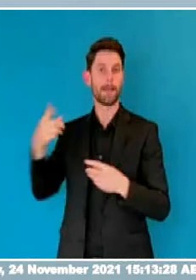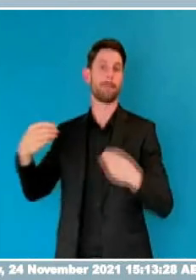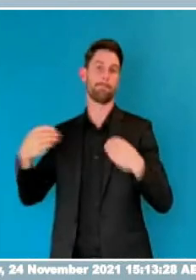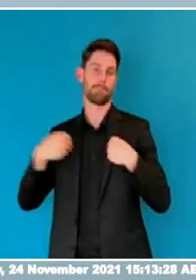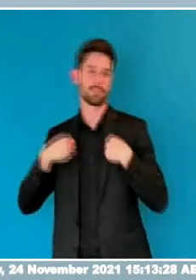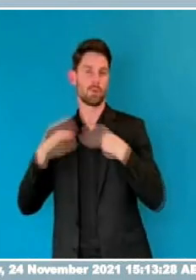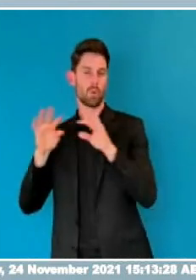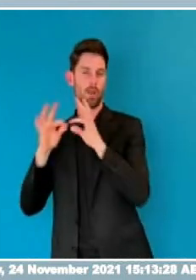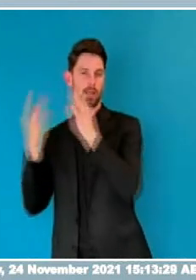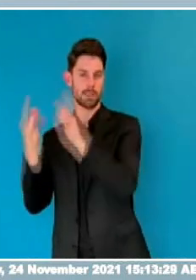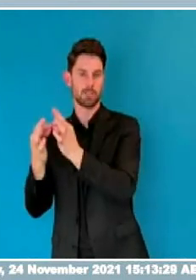your words which are "reasonable adjustments".